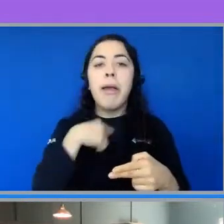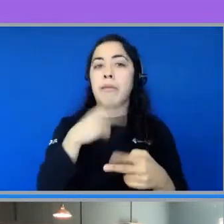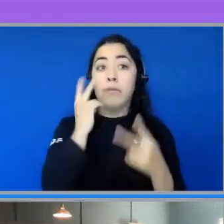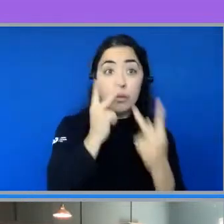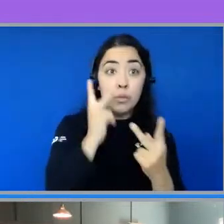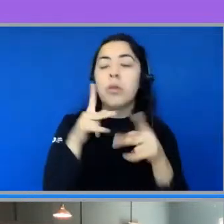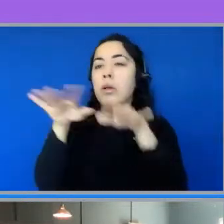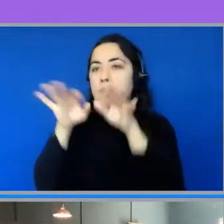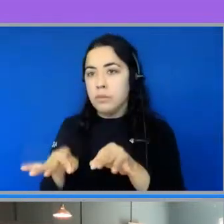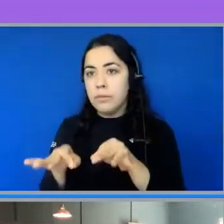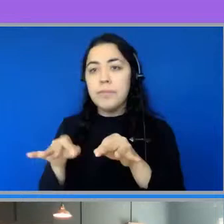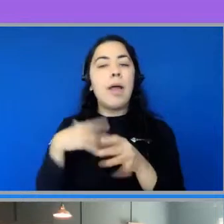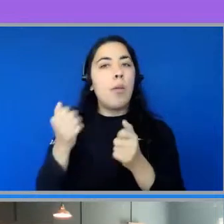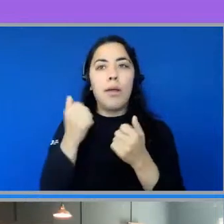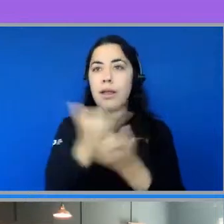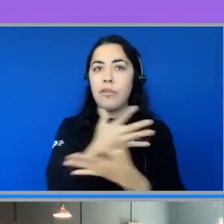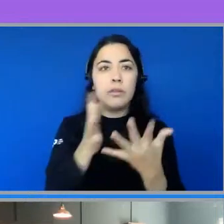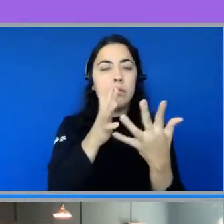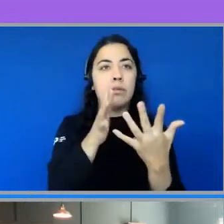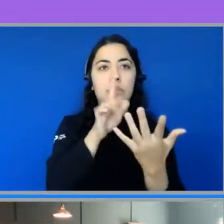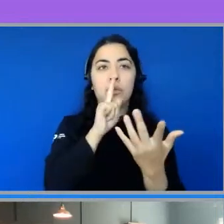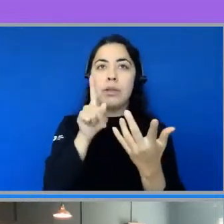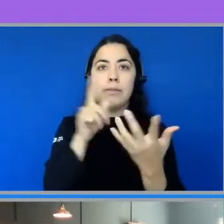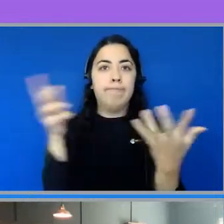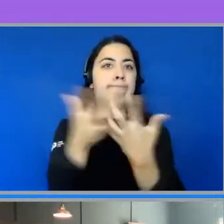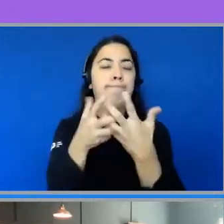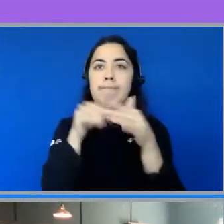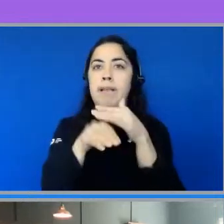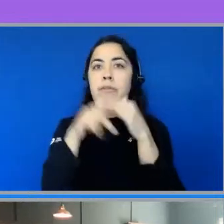doing my best to translate all of these images to everybody. My